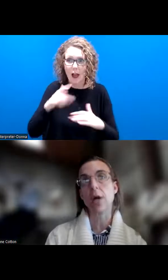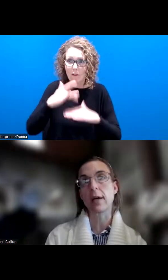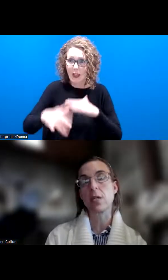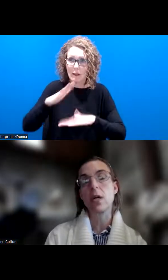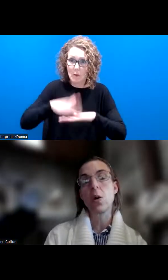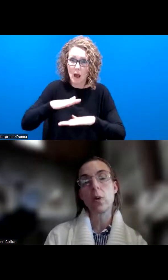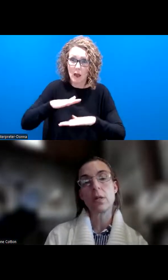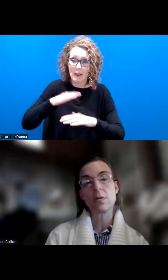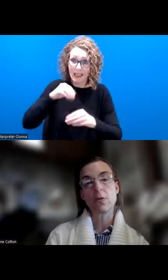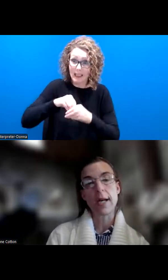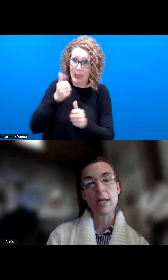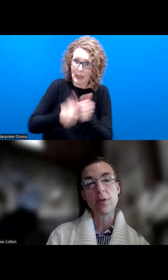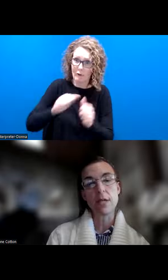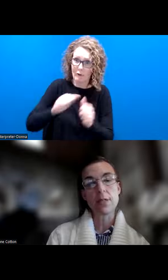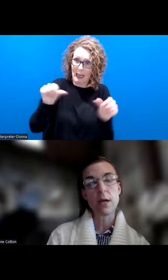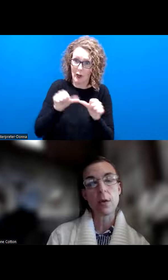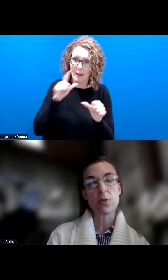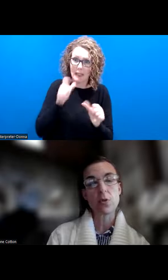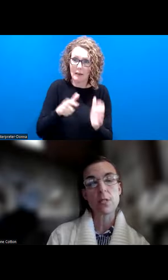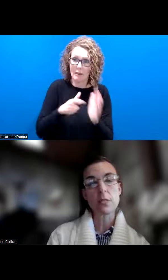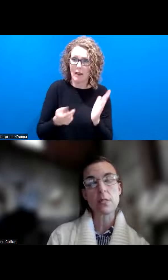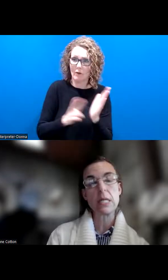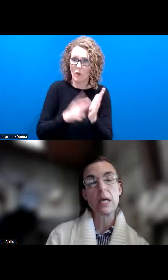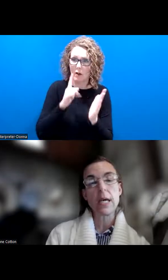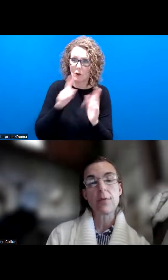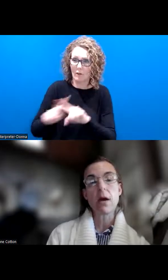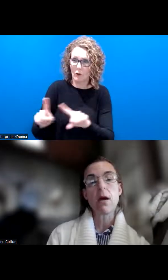more and more frequently because older